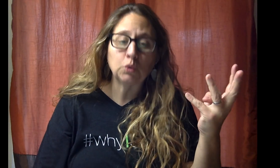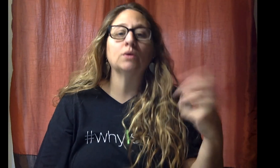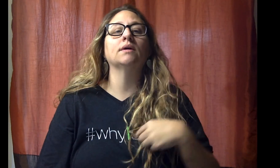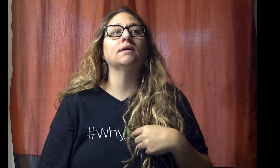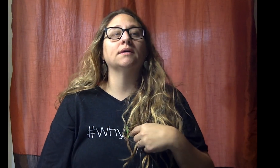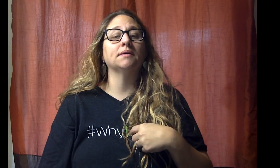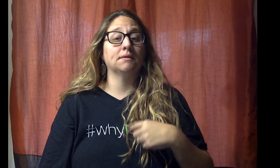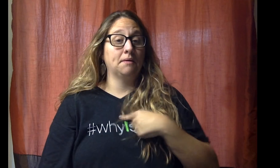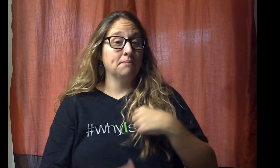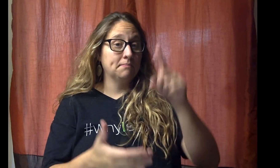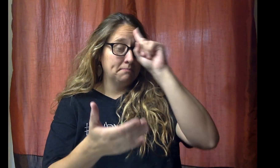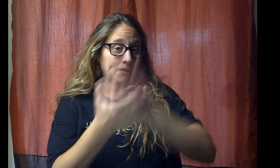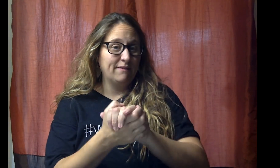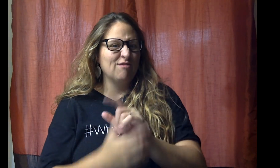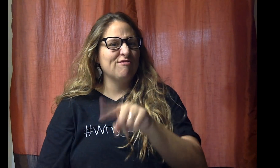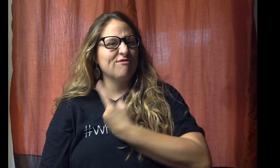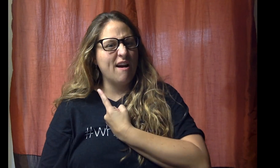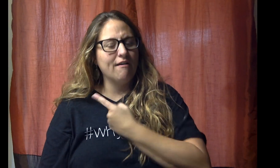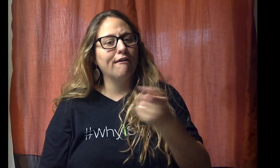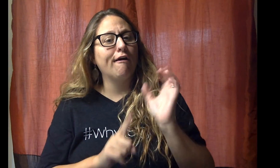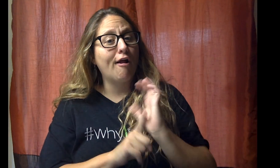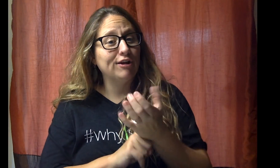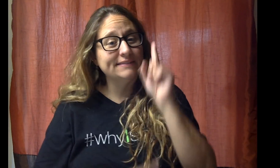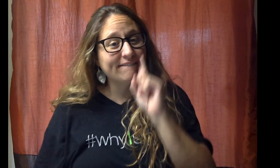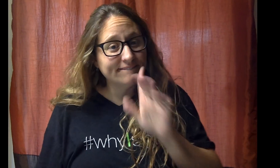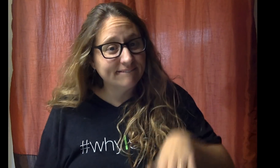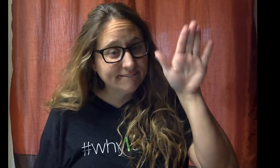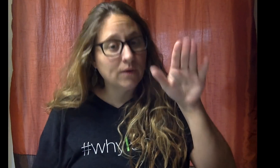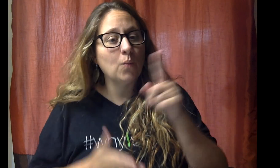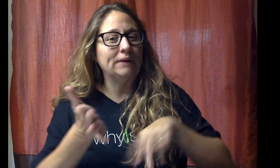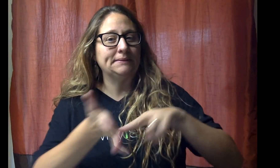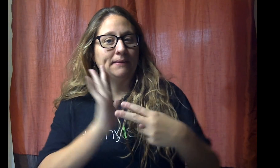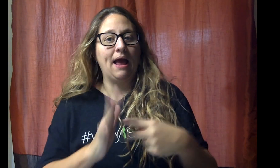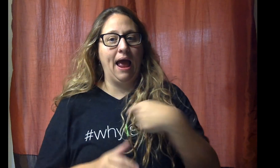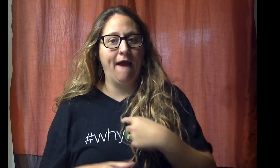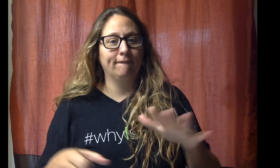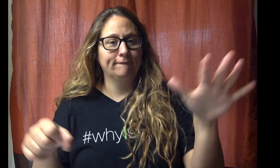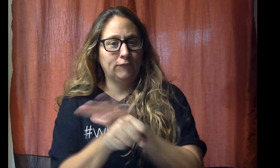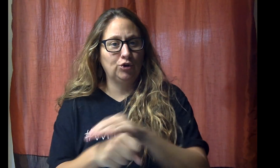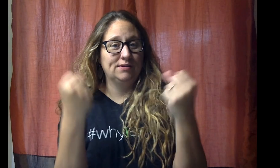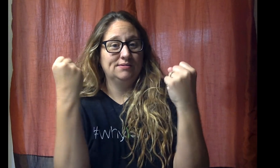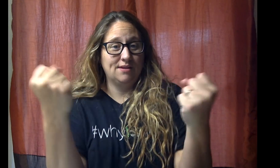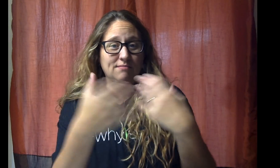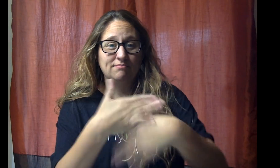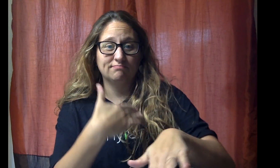I believe that I was the only culturally Deaf student, and that meant that I grew up only signing.